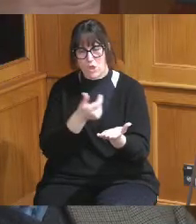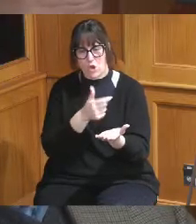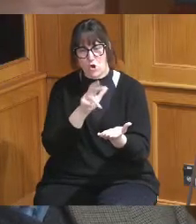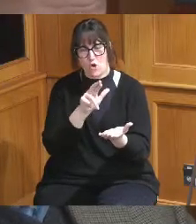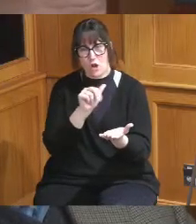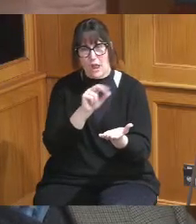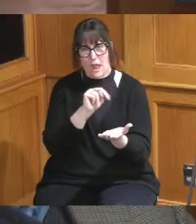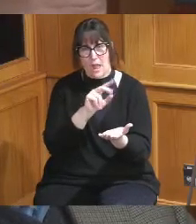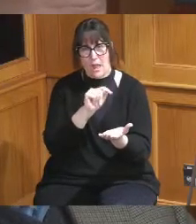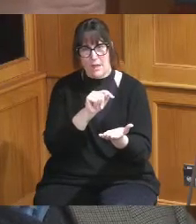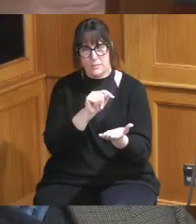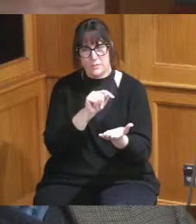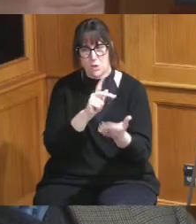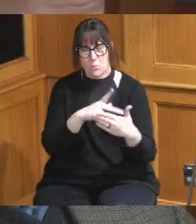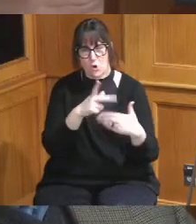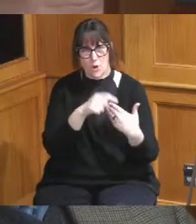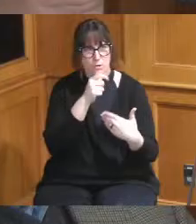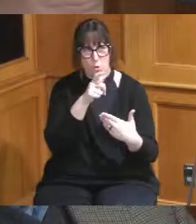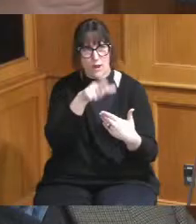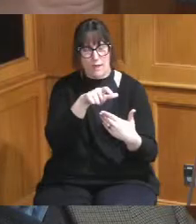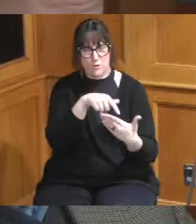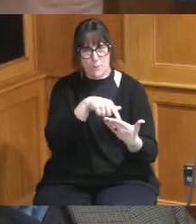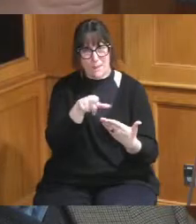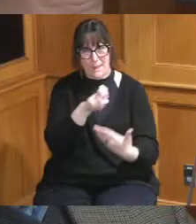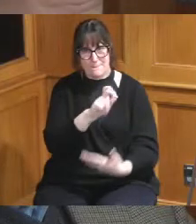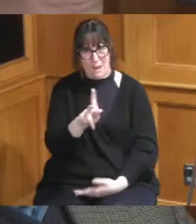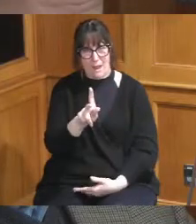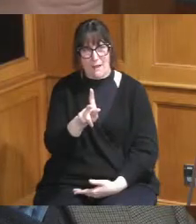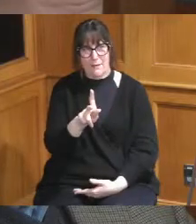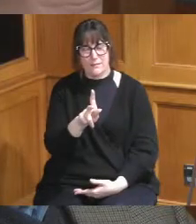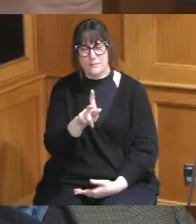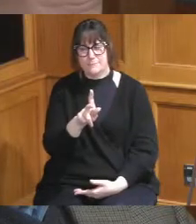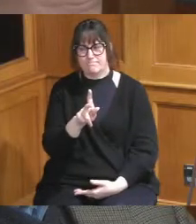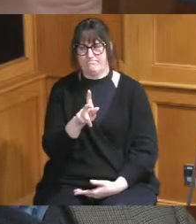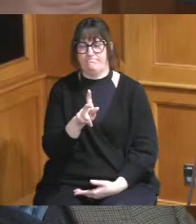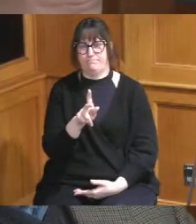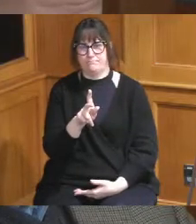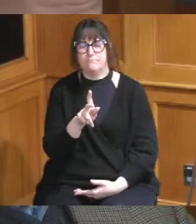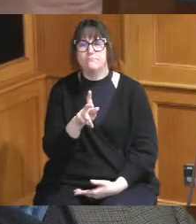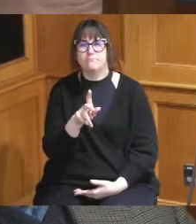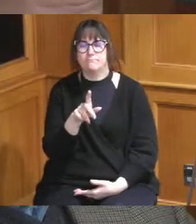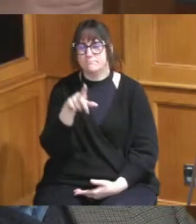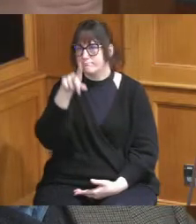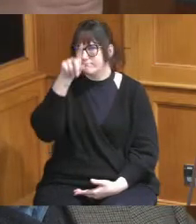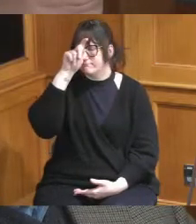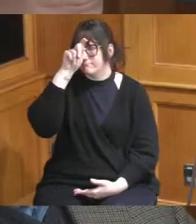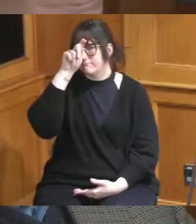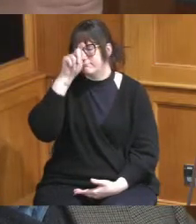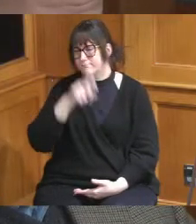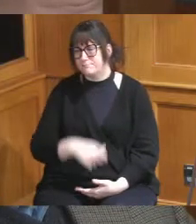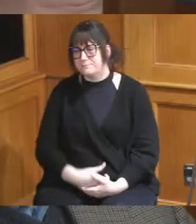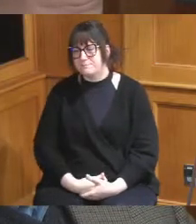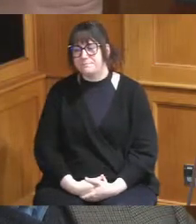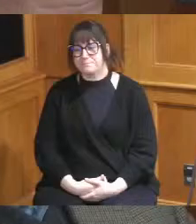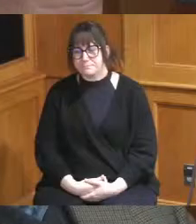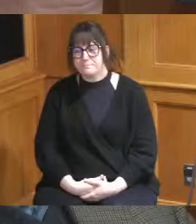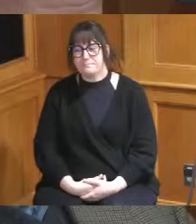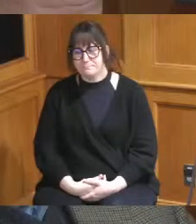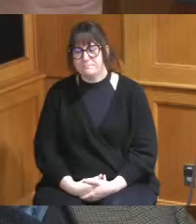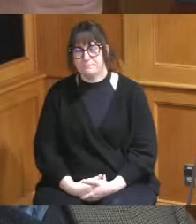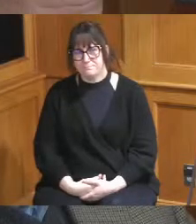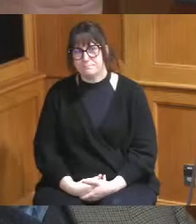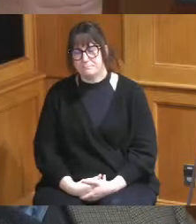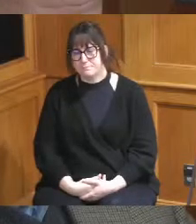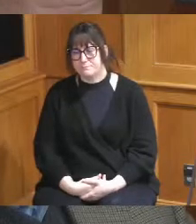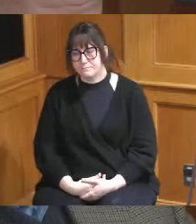don't have to pay that back so that's the only thing I saw was you know do we need to be moving